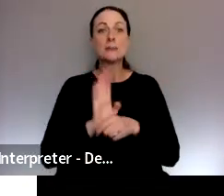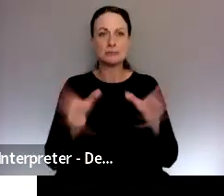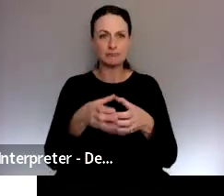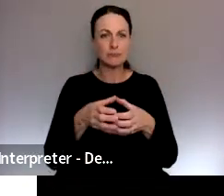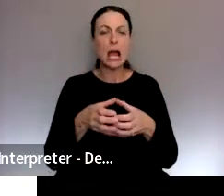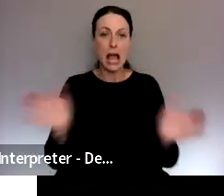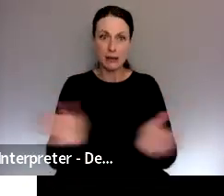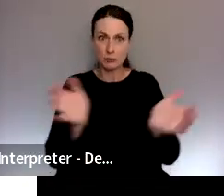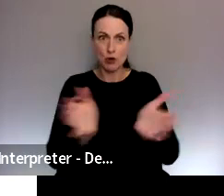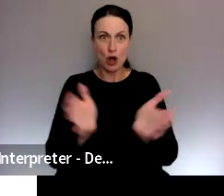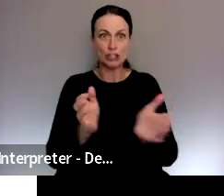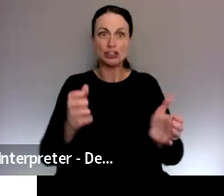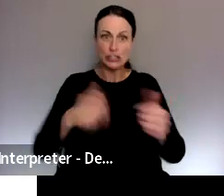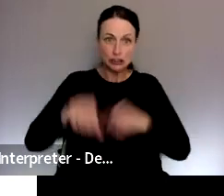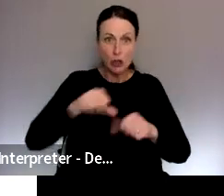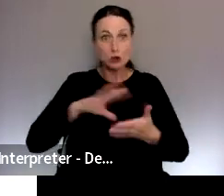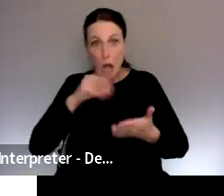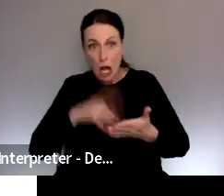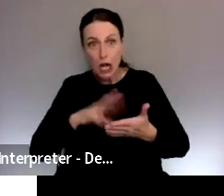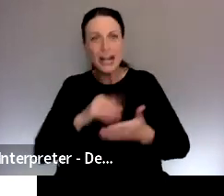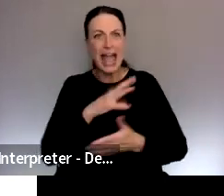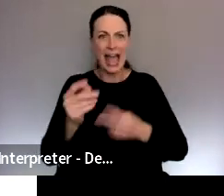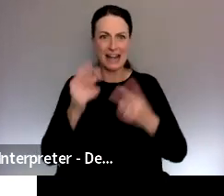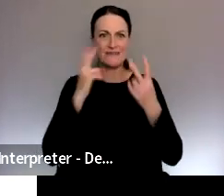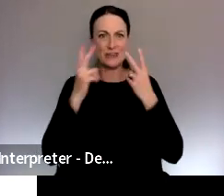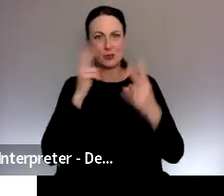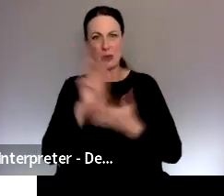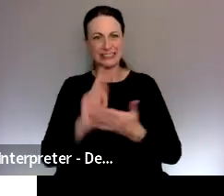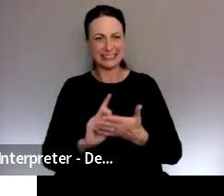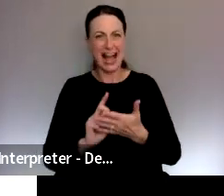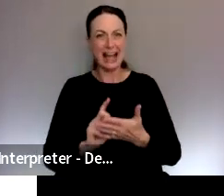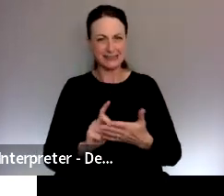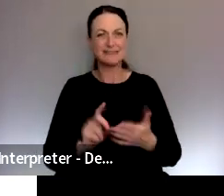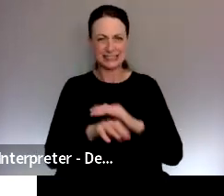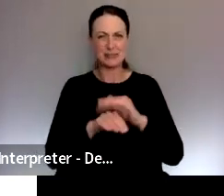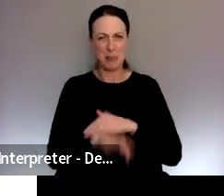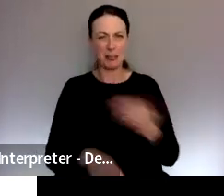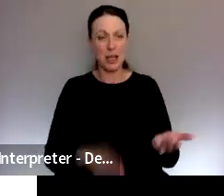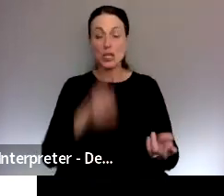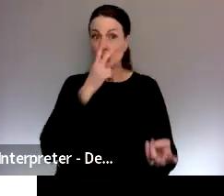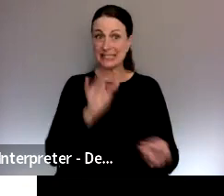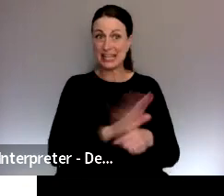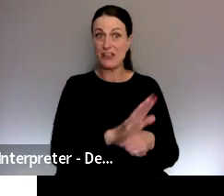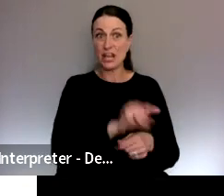and to encourage accessible visual design. You can see their introduction video on their website.